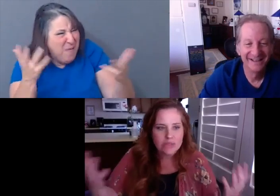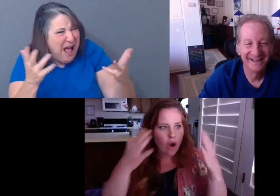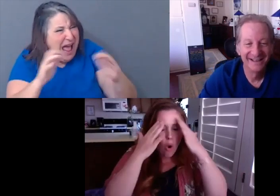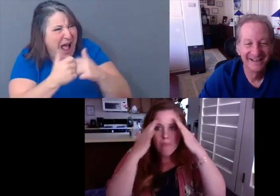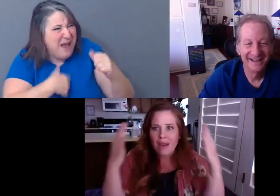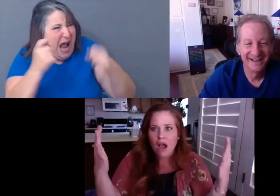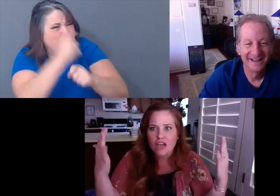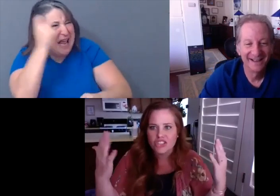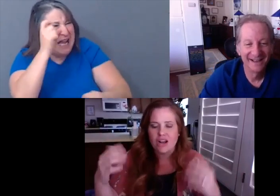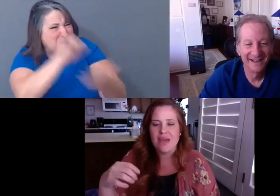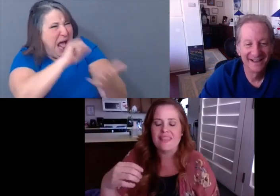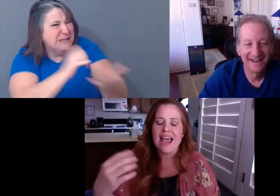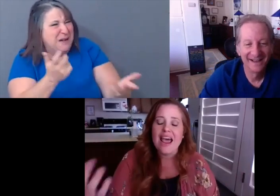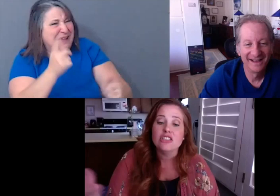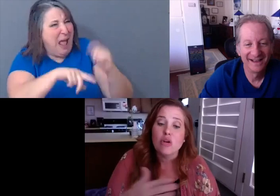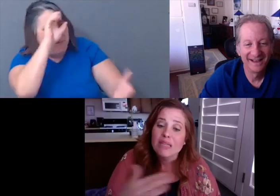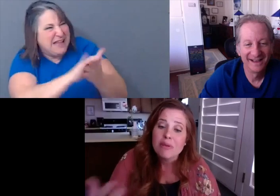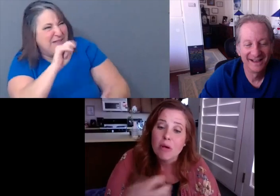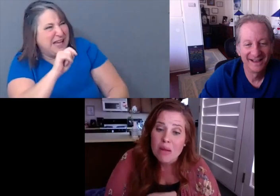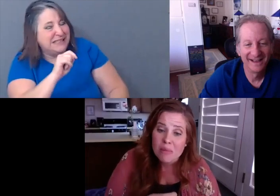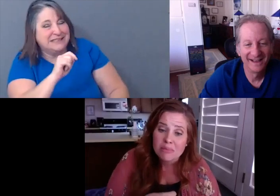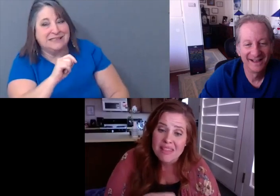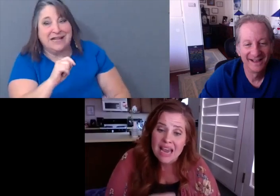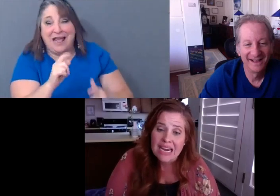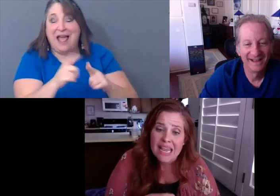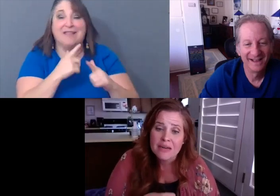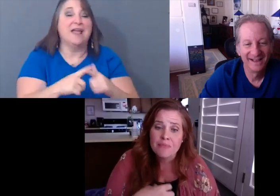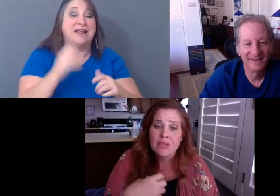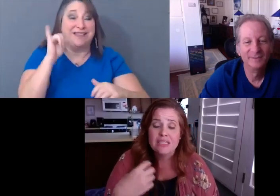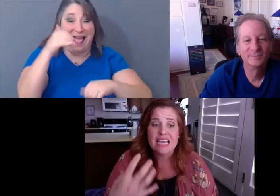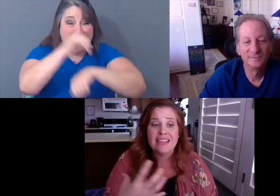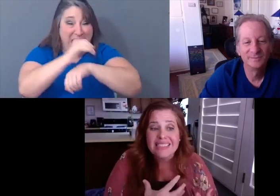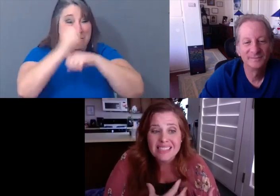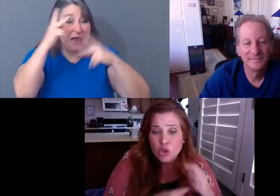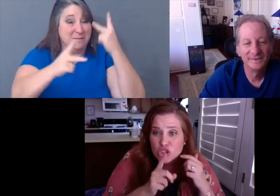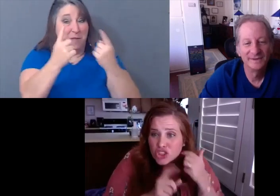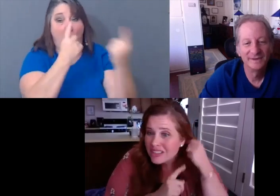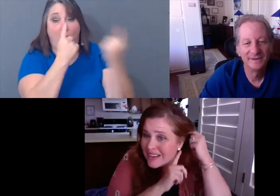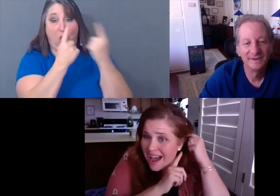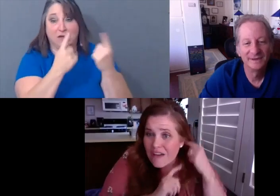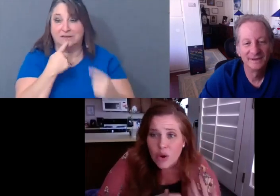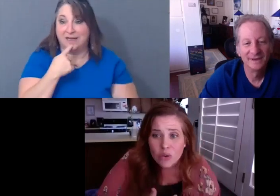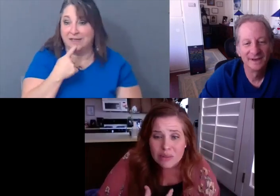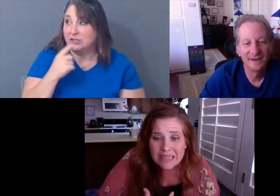I was like, oh my gosh, you know? And then I had so many people come up to me that night saying Lexi, you know, I have a cochlear implant.